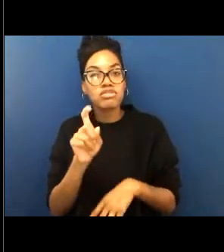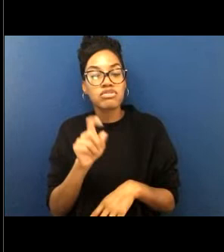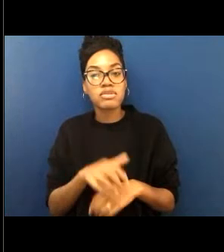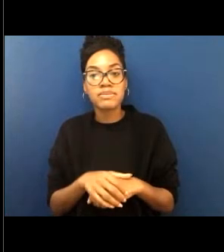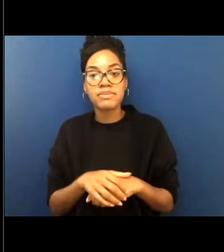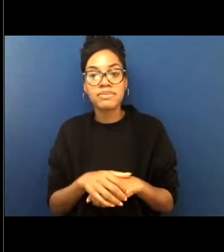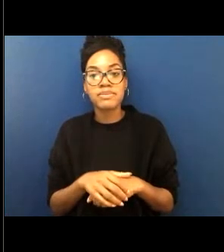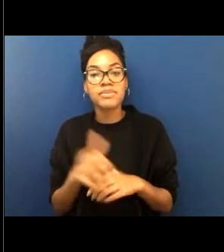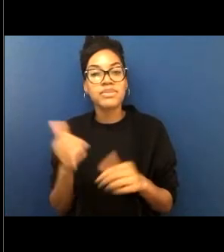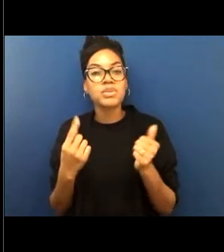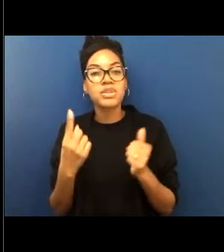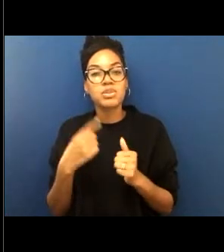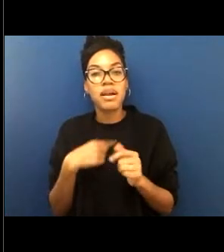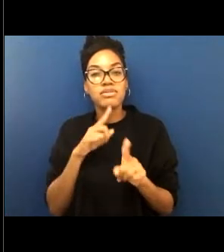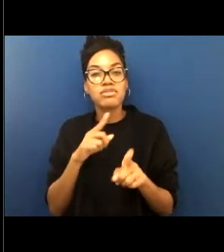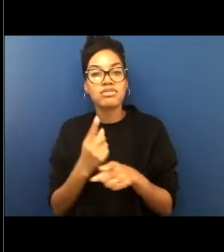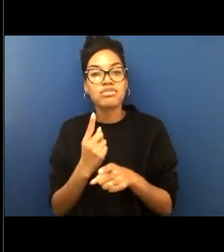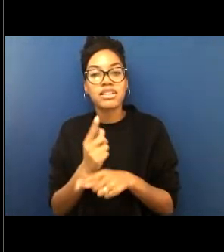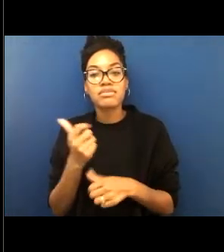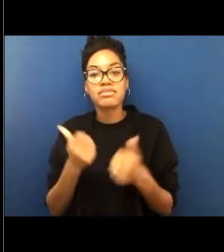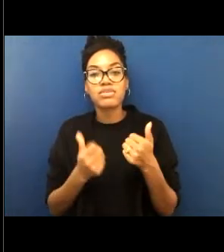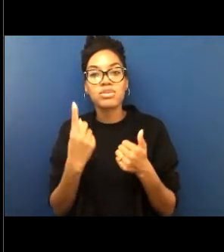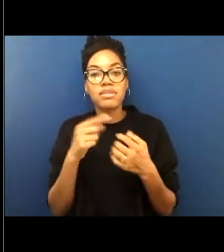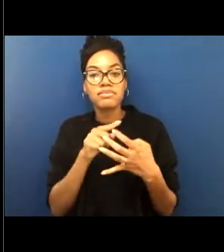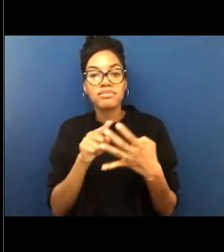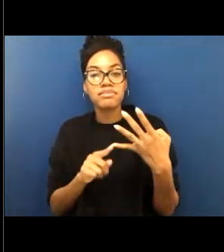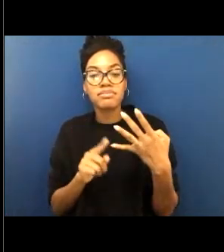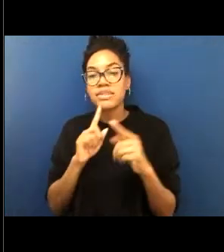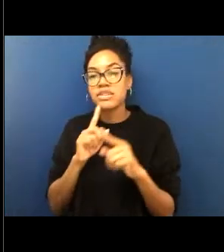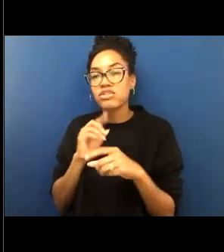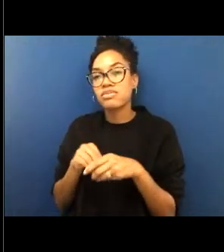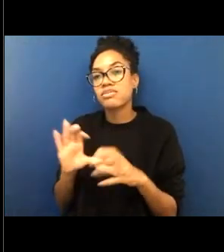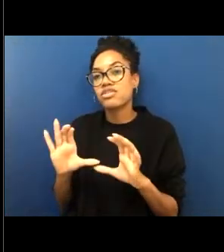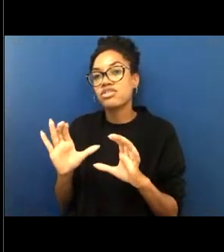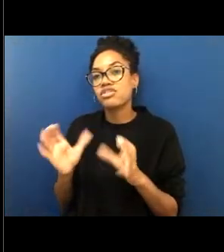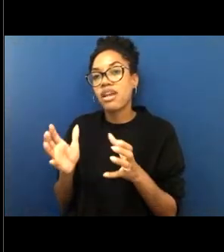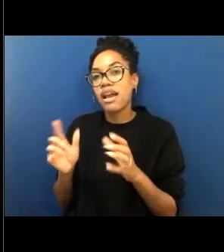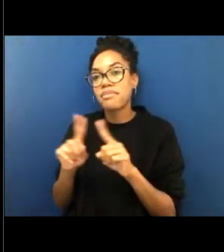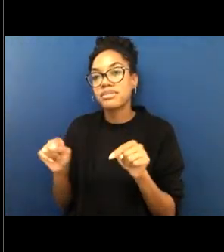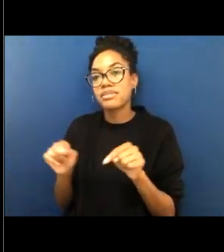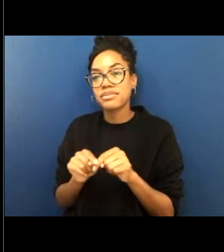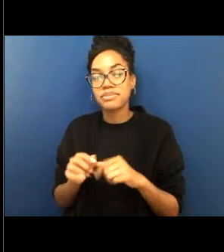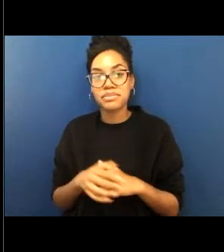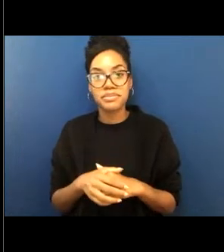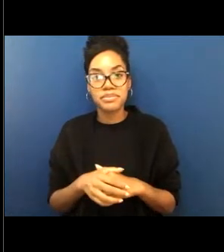what you think about those guesses or hypotheses. [Lisa] So what do you guys think?